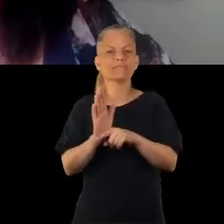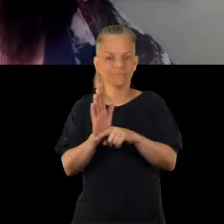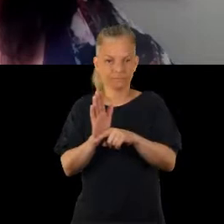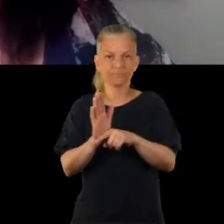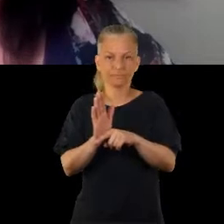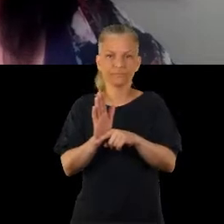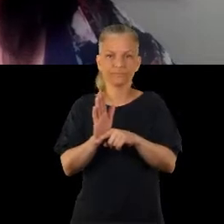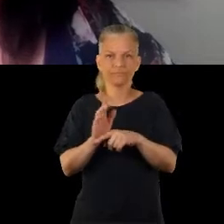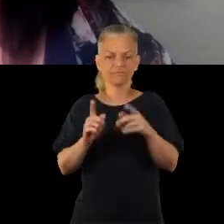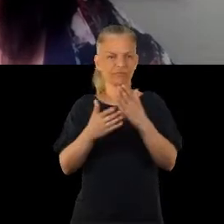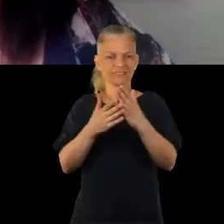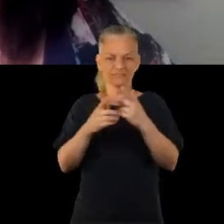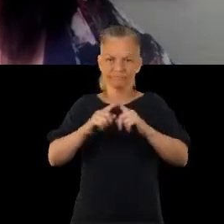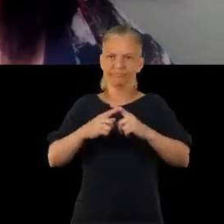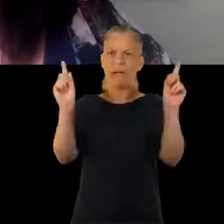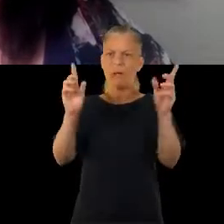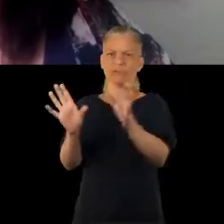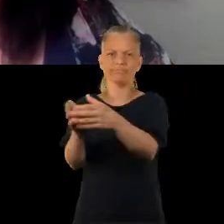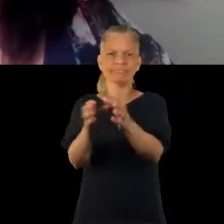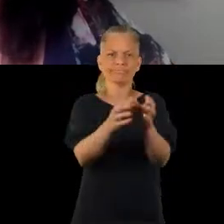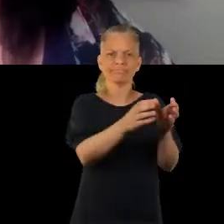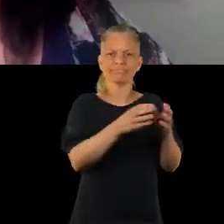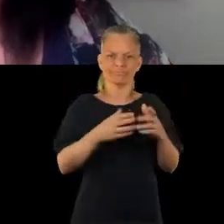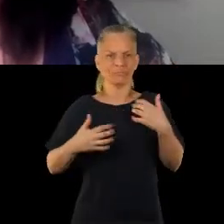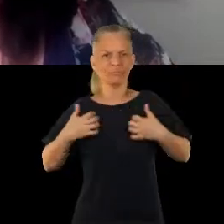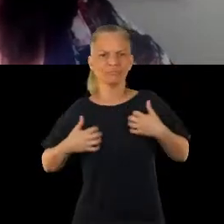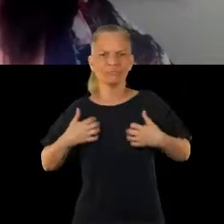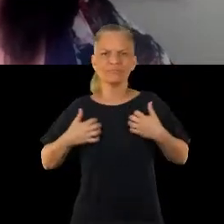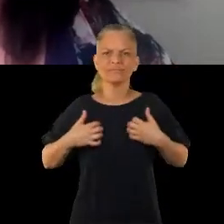NHS down in England. I think things are targeted down there in terms of the numbers of peer roles.